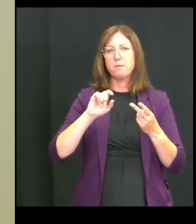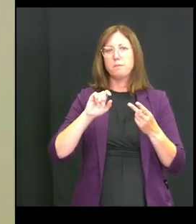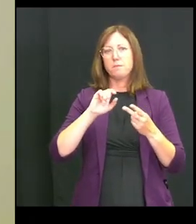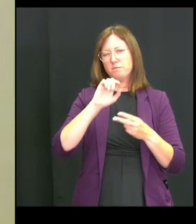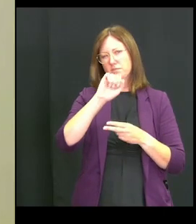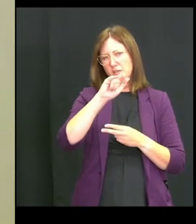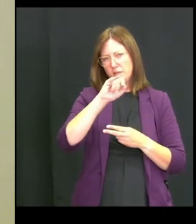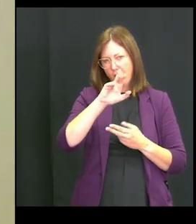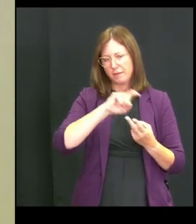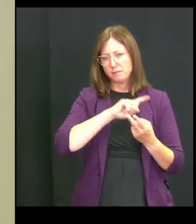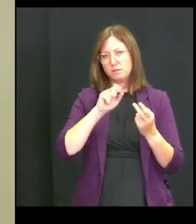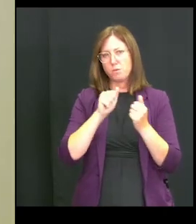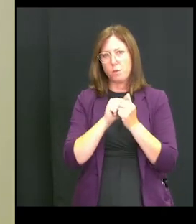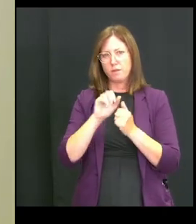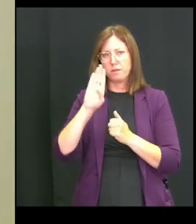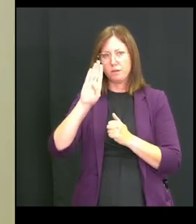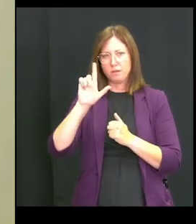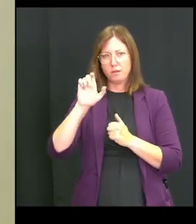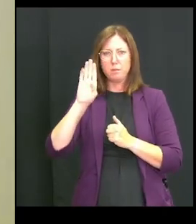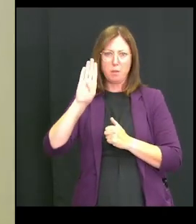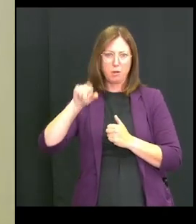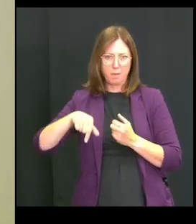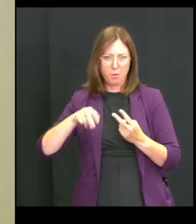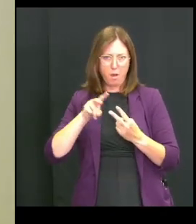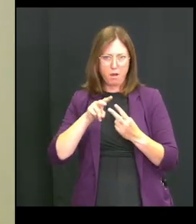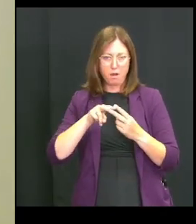By and large, Canadians were pleased by that development.